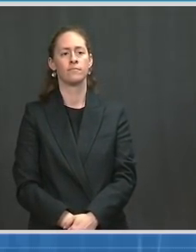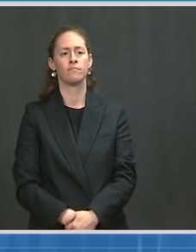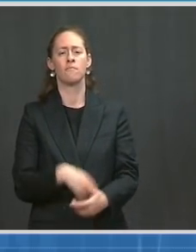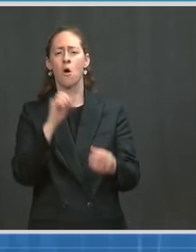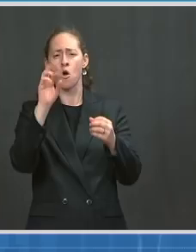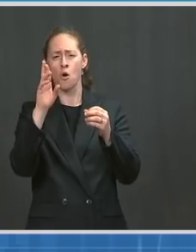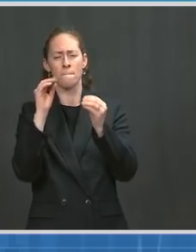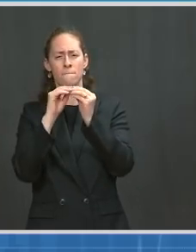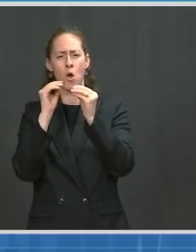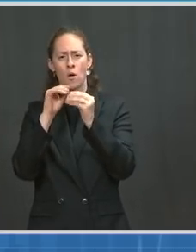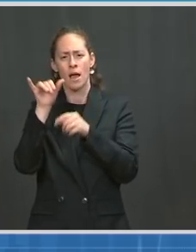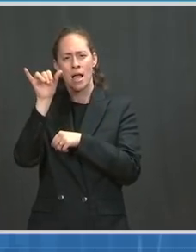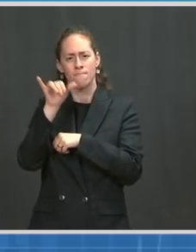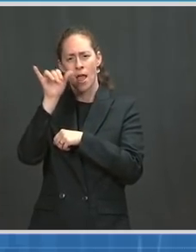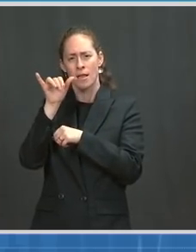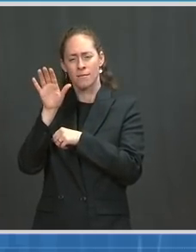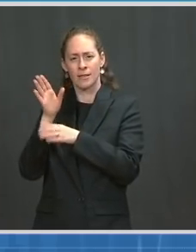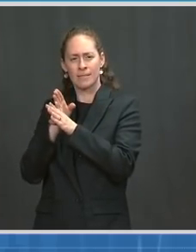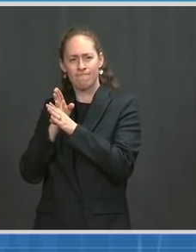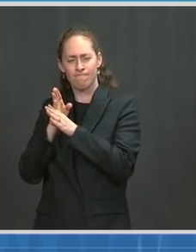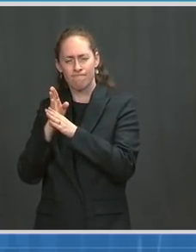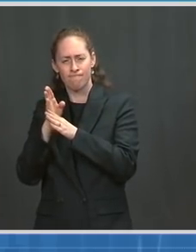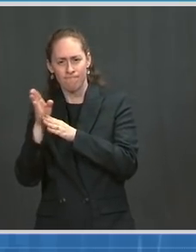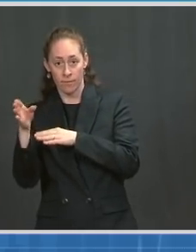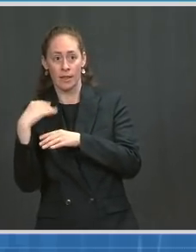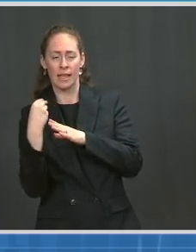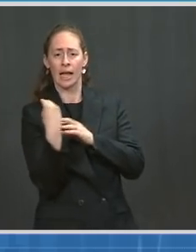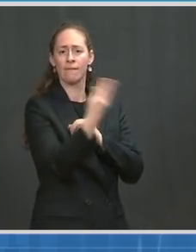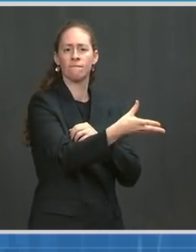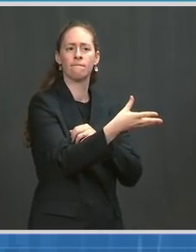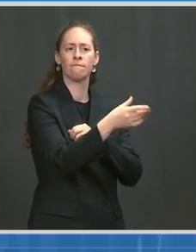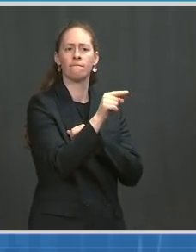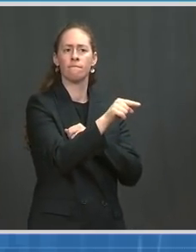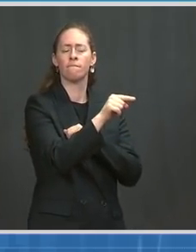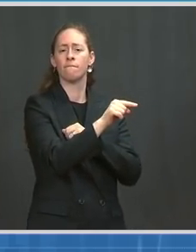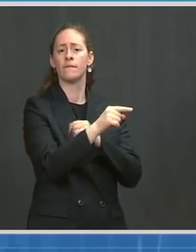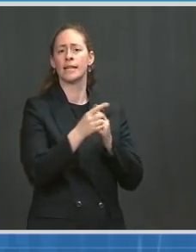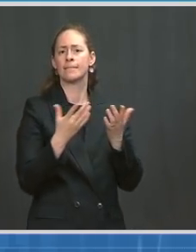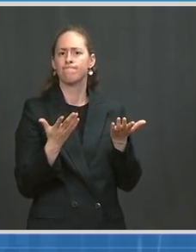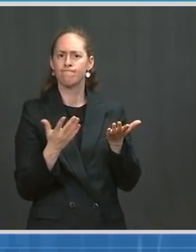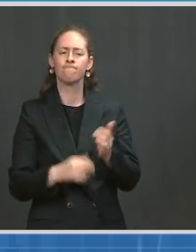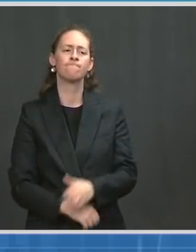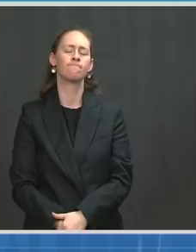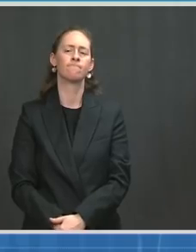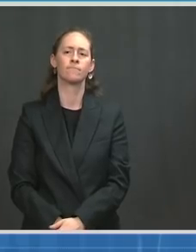you would have to give them over a period of time -- whether or not it would be feasible to have people